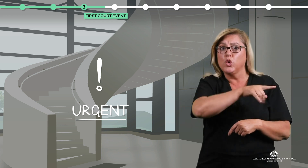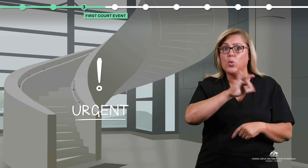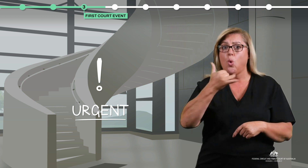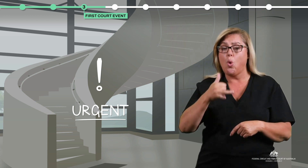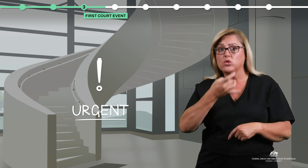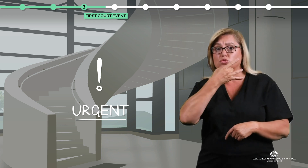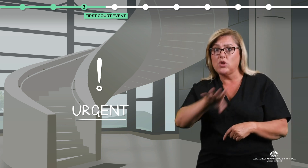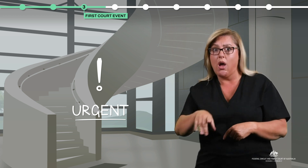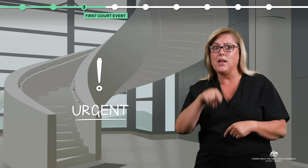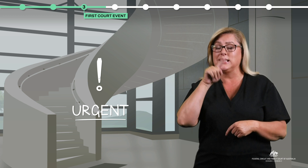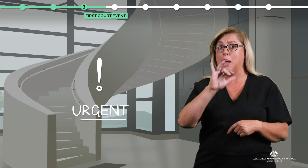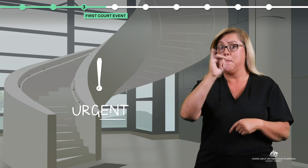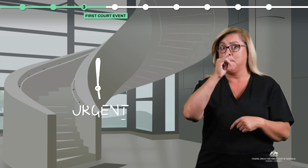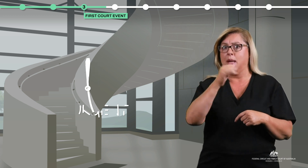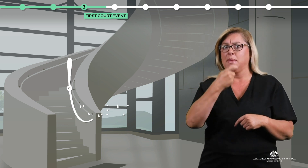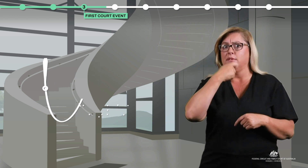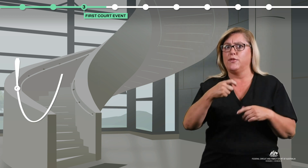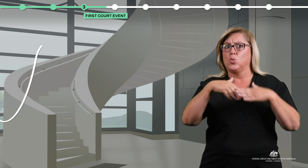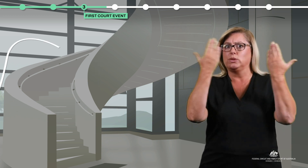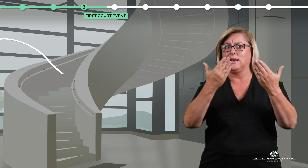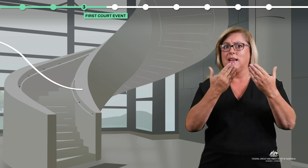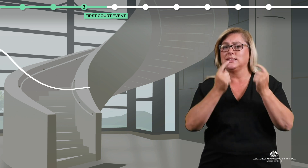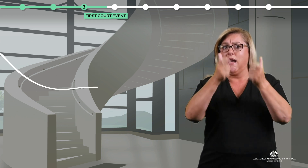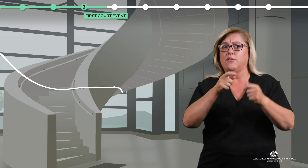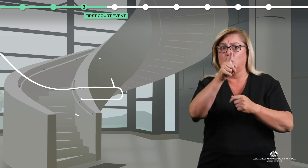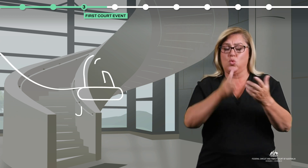your First Court Event may take place within a few days of filing